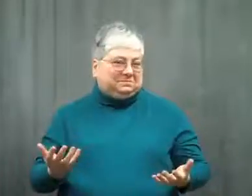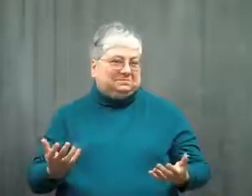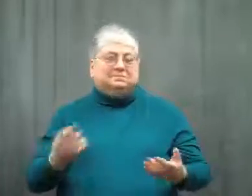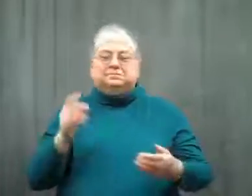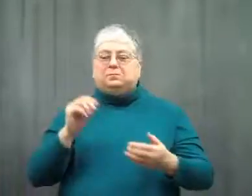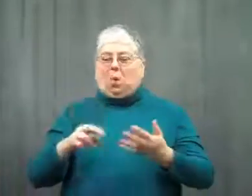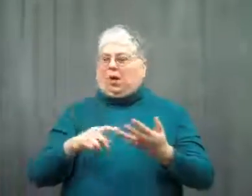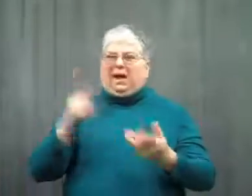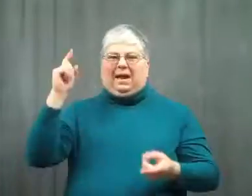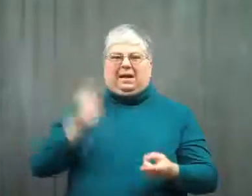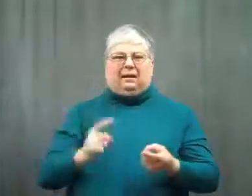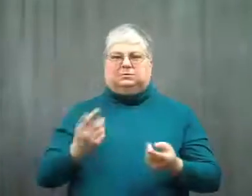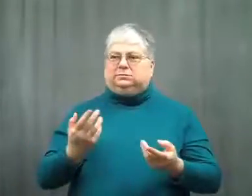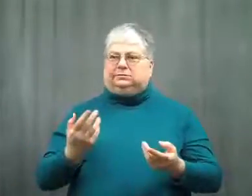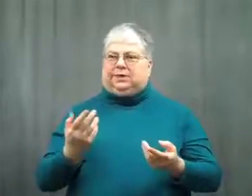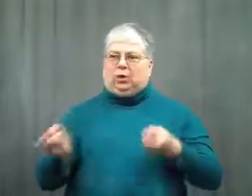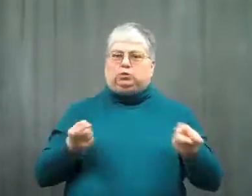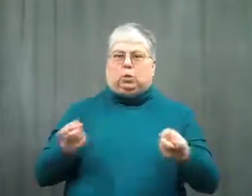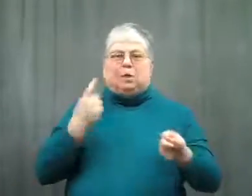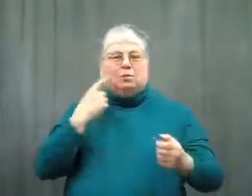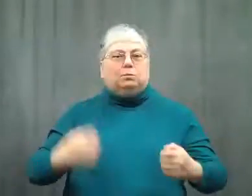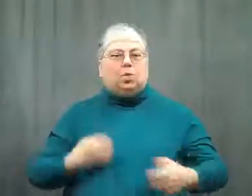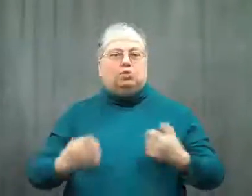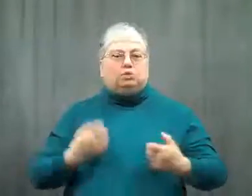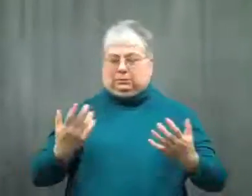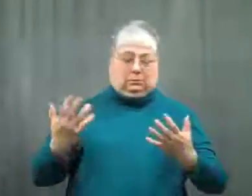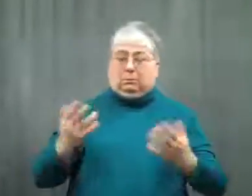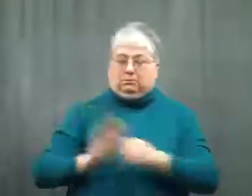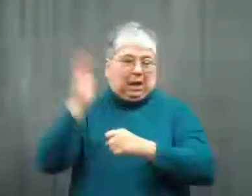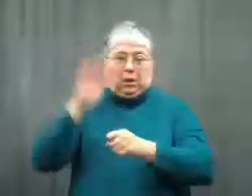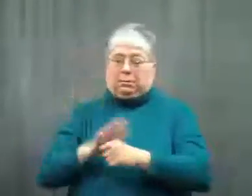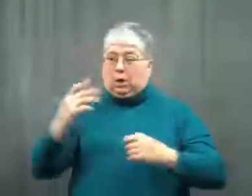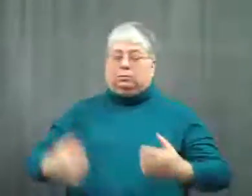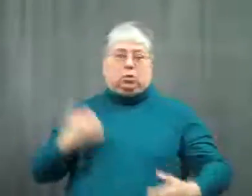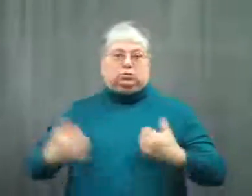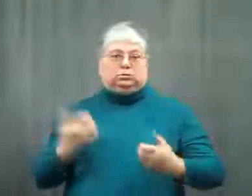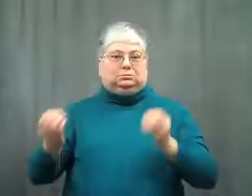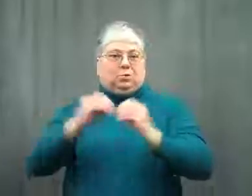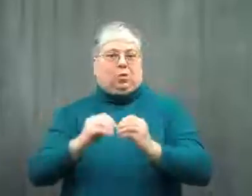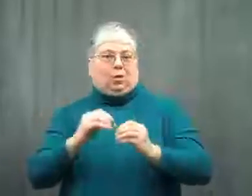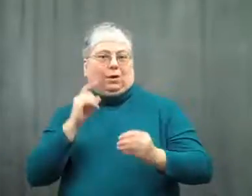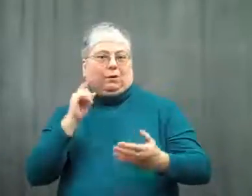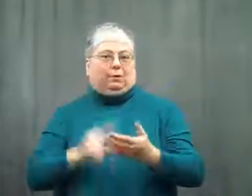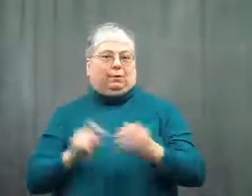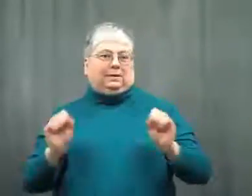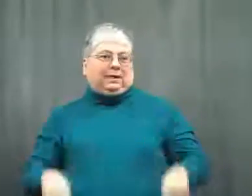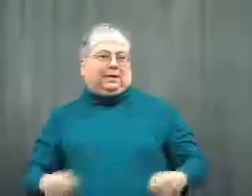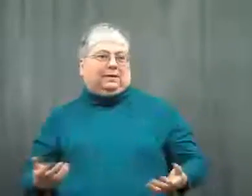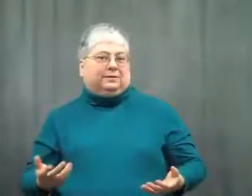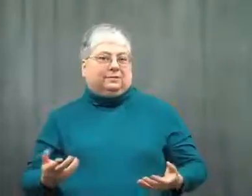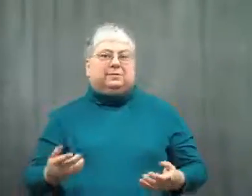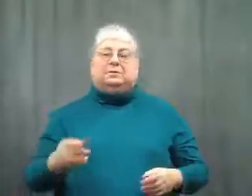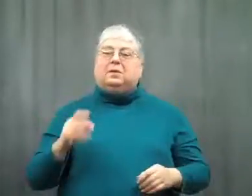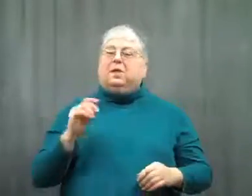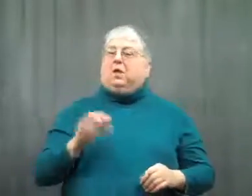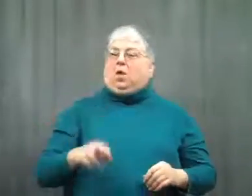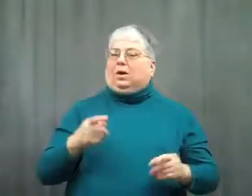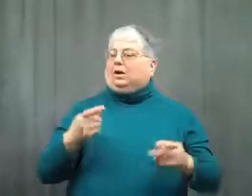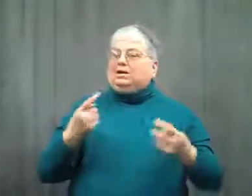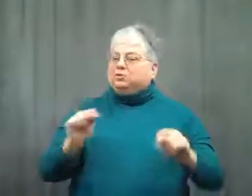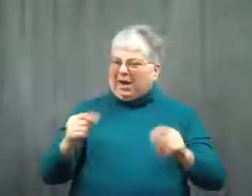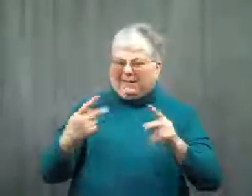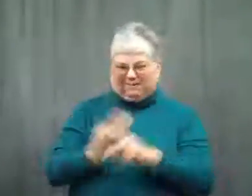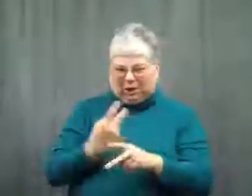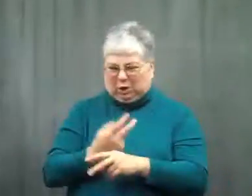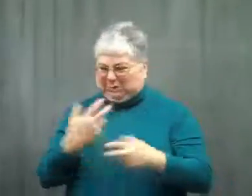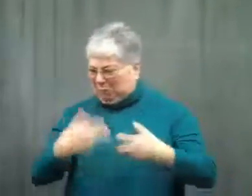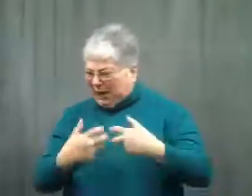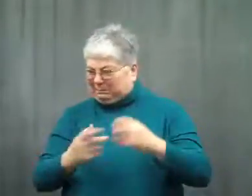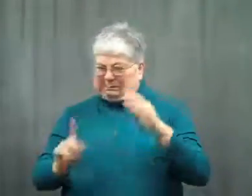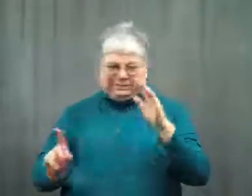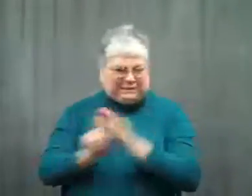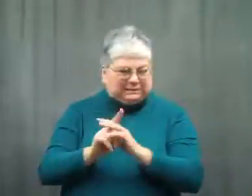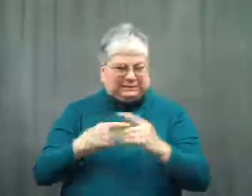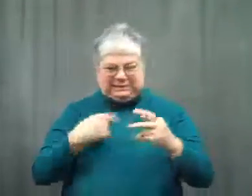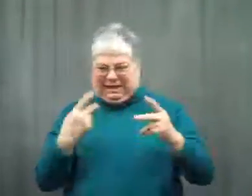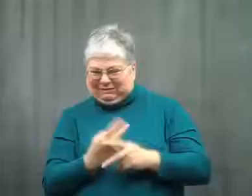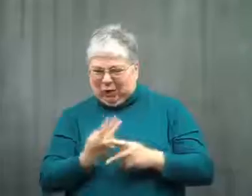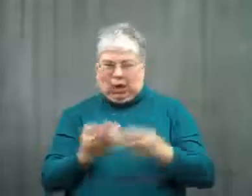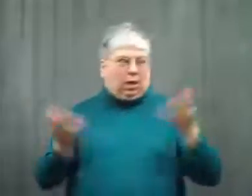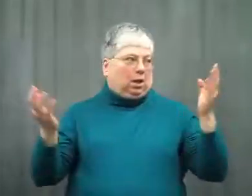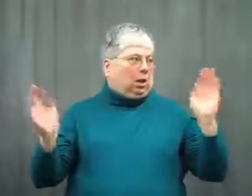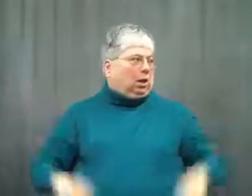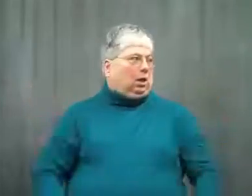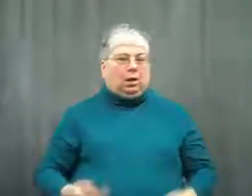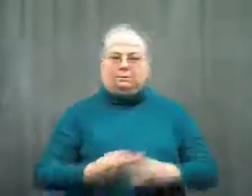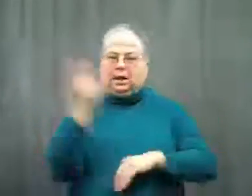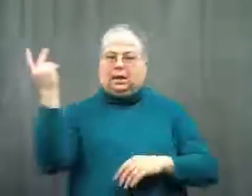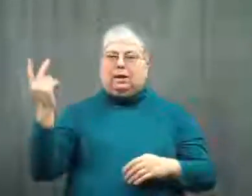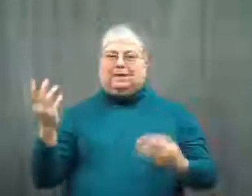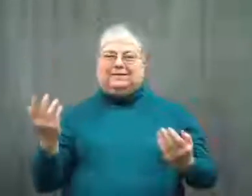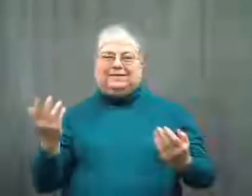Others are: decreased emotional control and decreased problem solving ability.